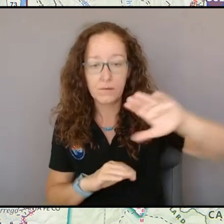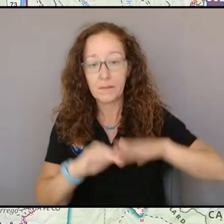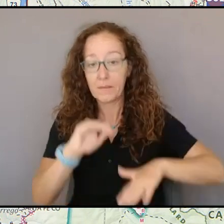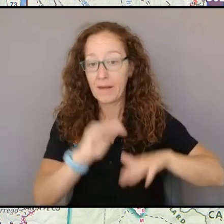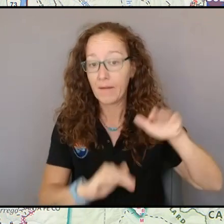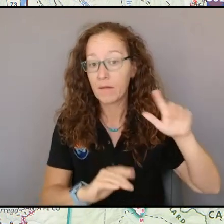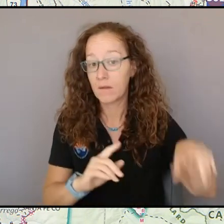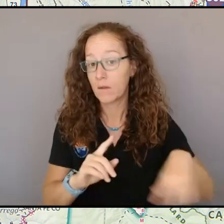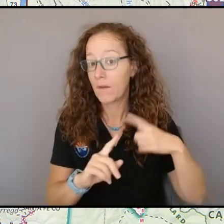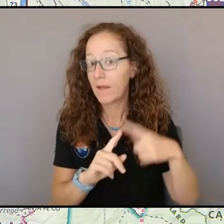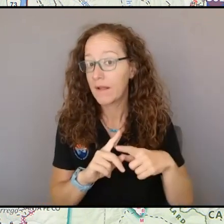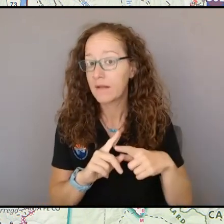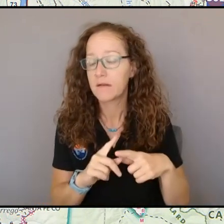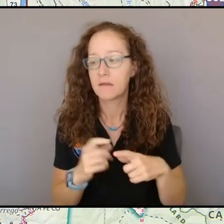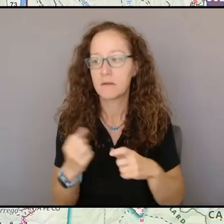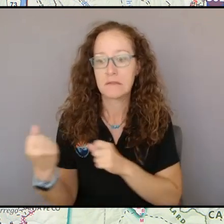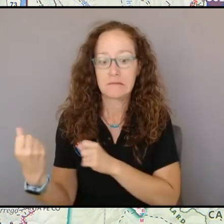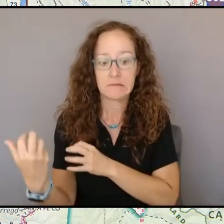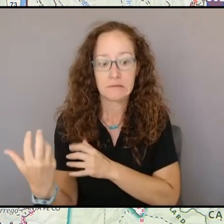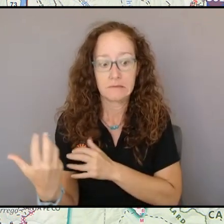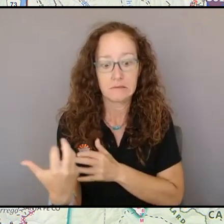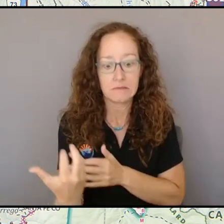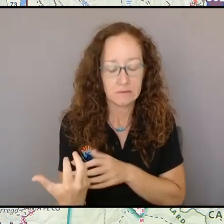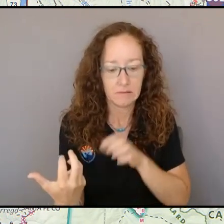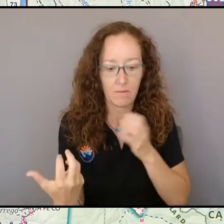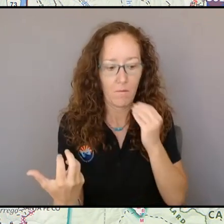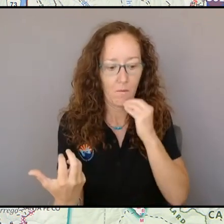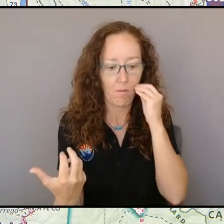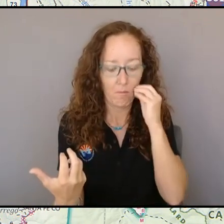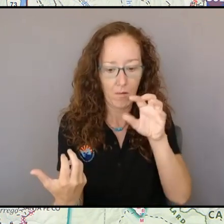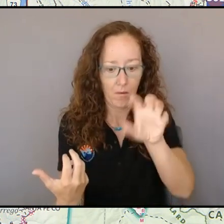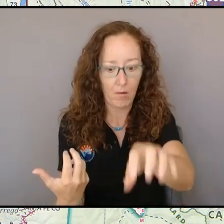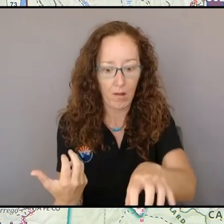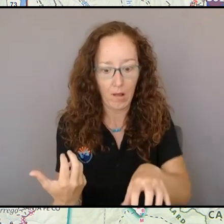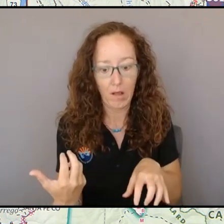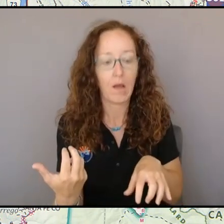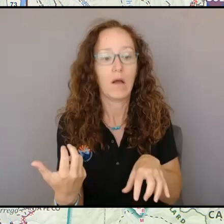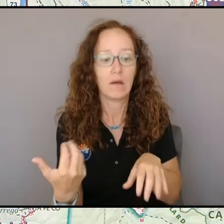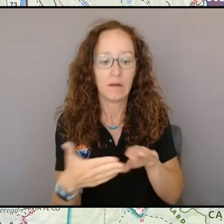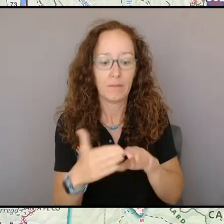was really threatening those communities. And then also we